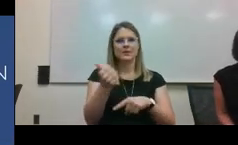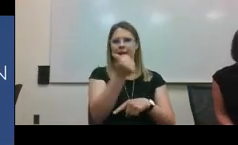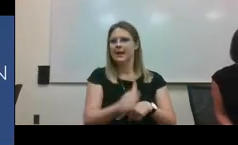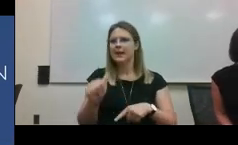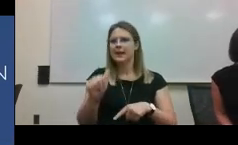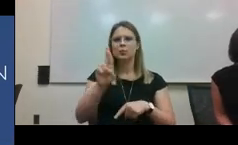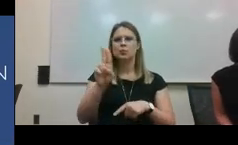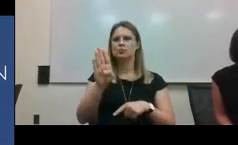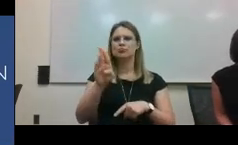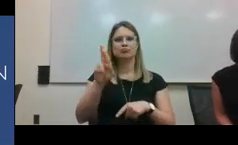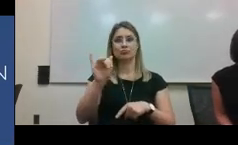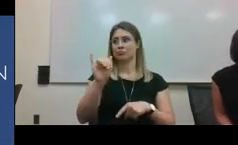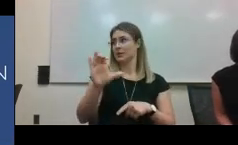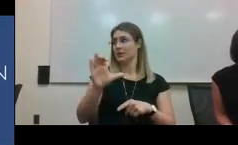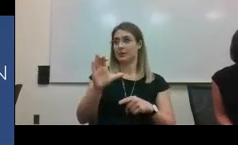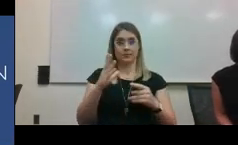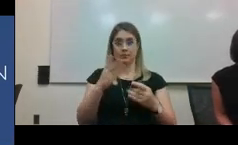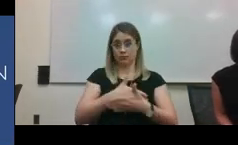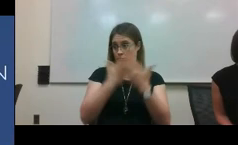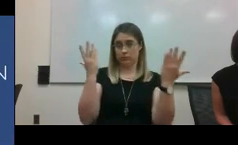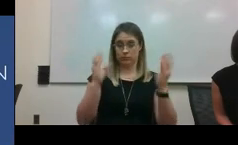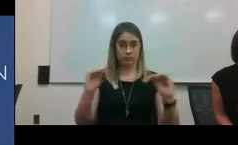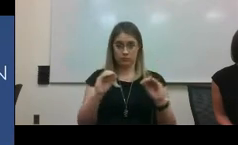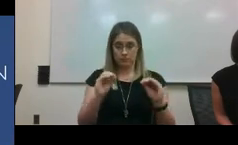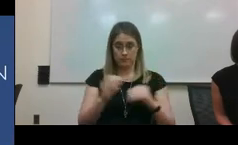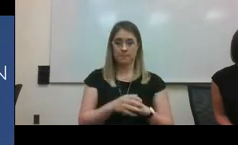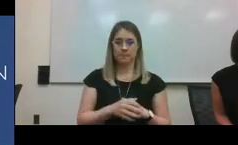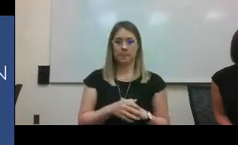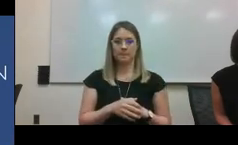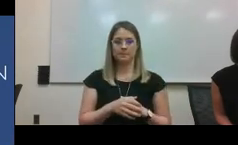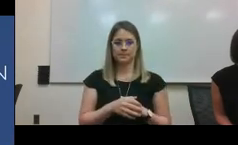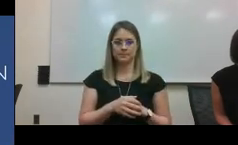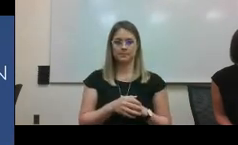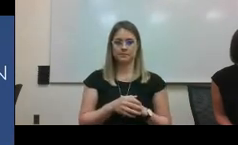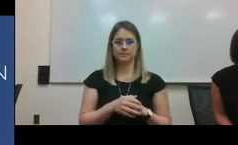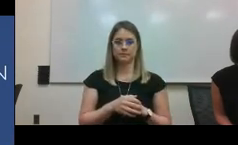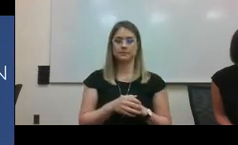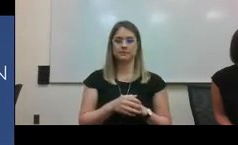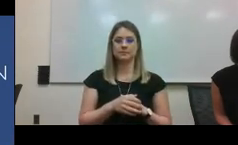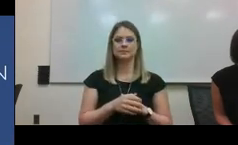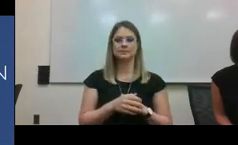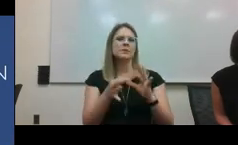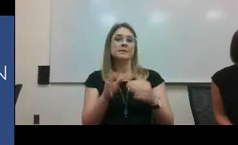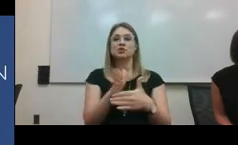that we could already find in the community. So, we I wanted to just share a little bit about some of the successes that we have,